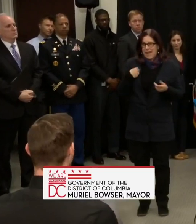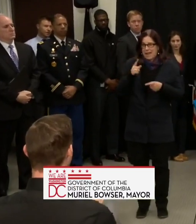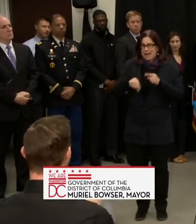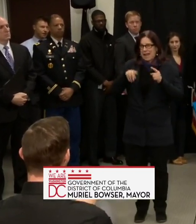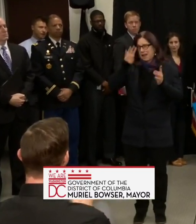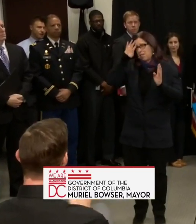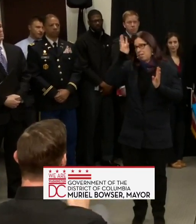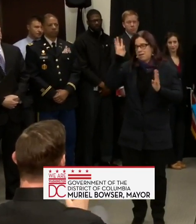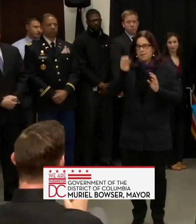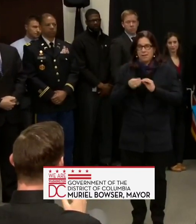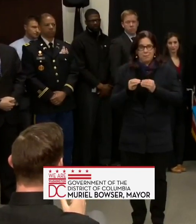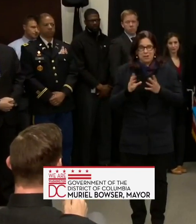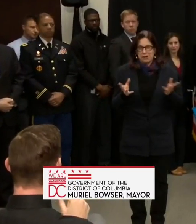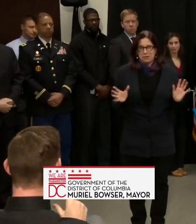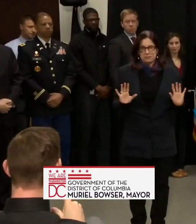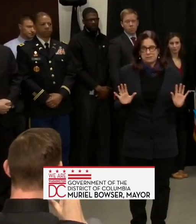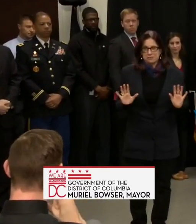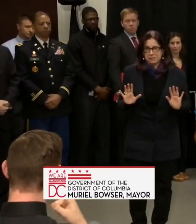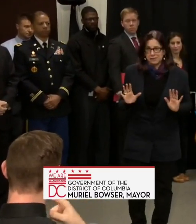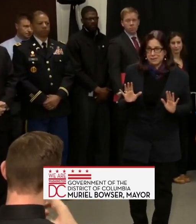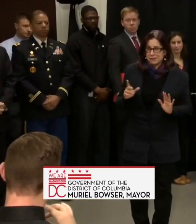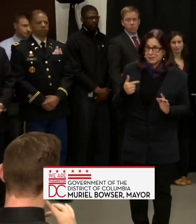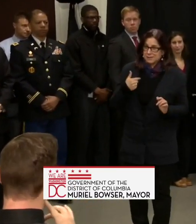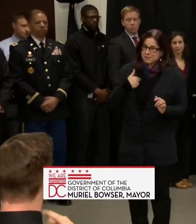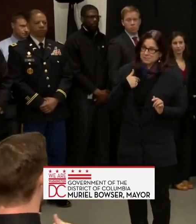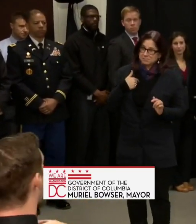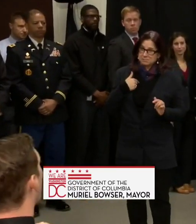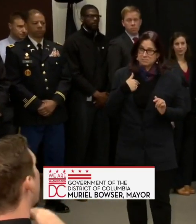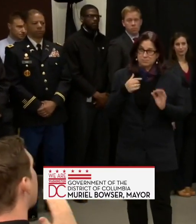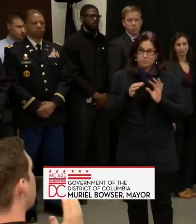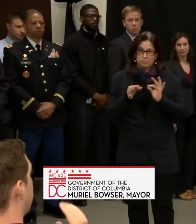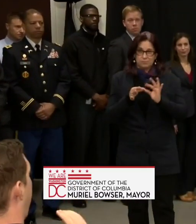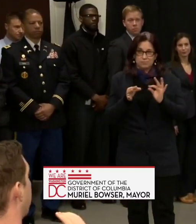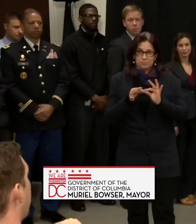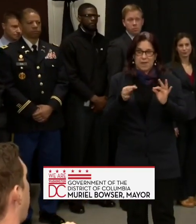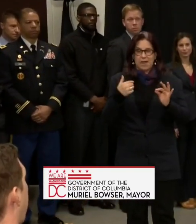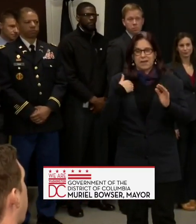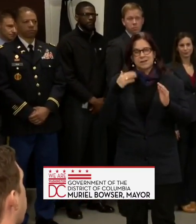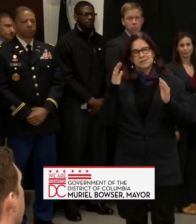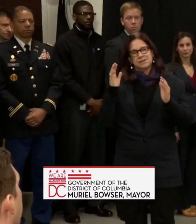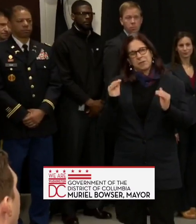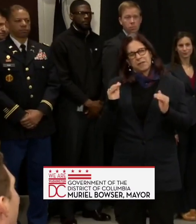PROBABLY HAVE HEARD ME SAY BEFORE WE EXPECT, WE PLAN FOR,